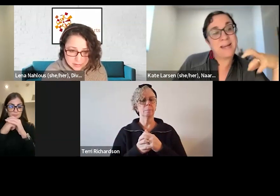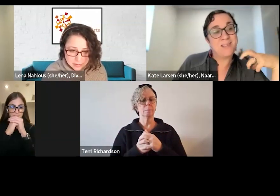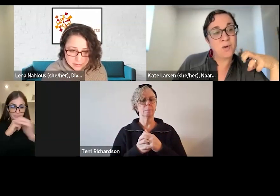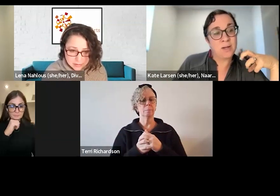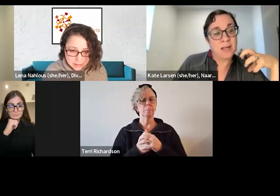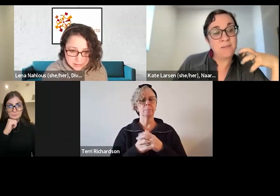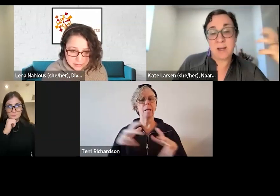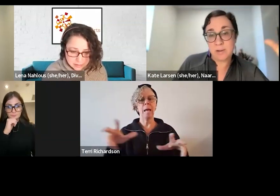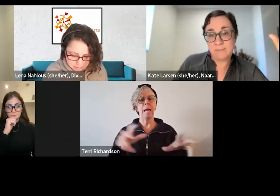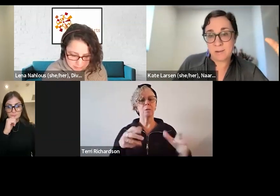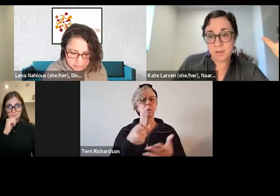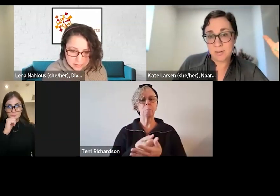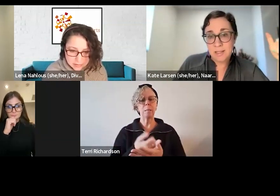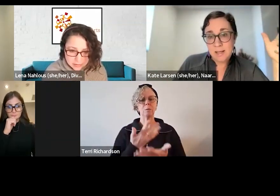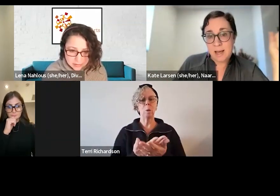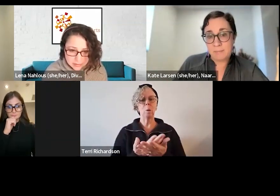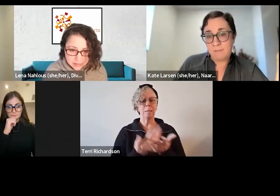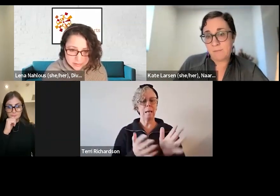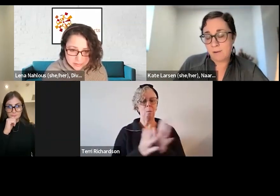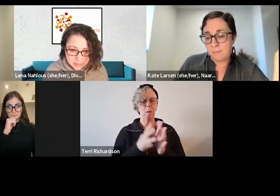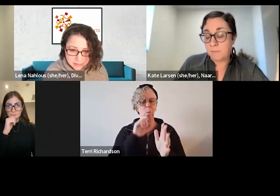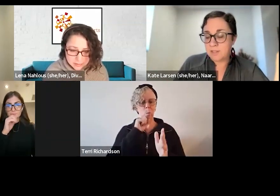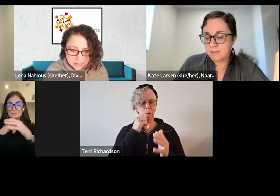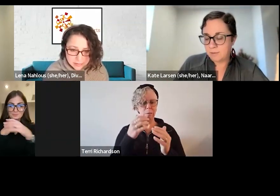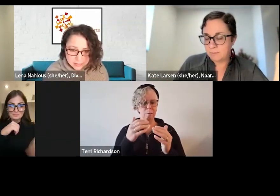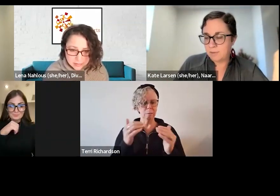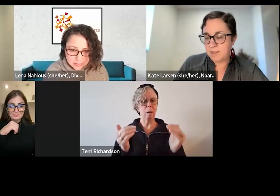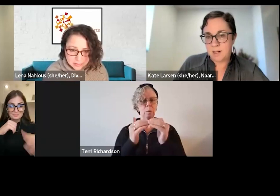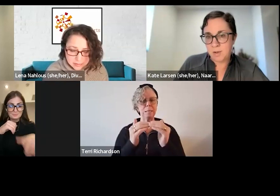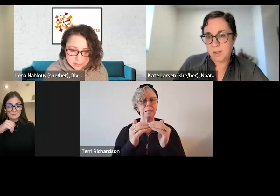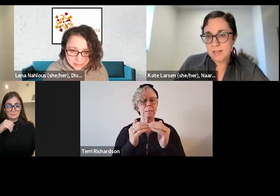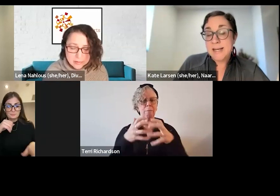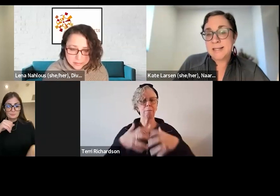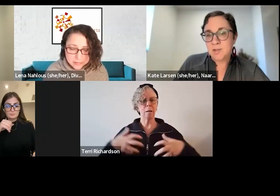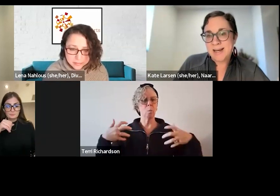based on kind of equity frameworks coming from well, firstly from Theatre Network Australia,